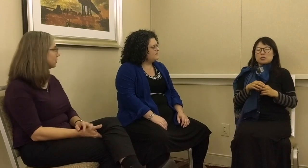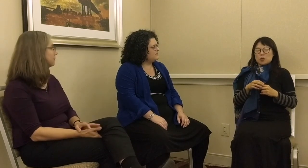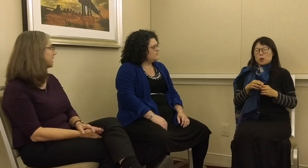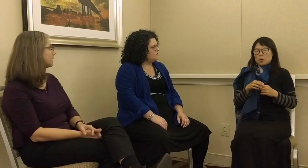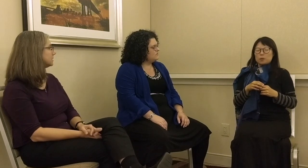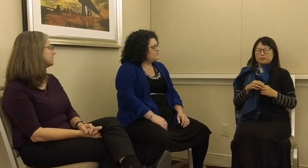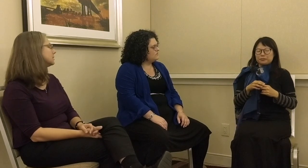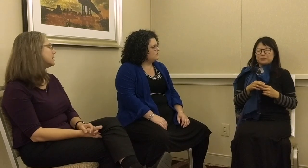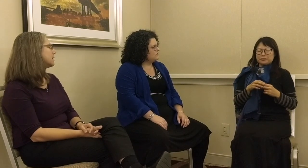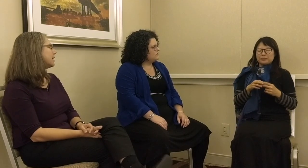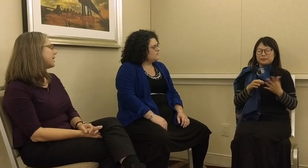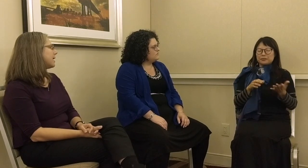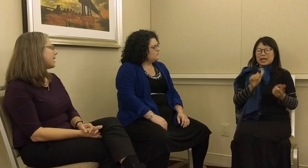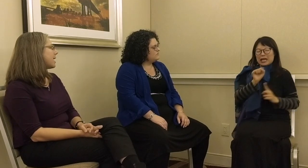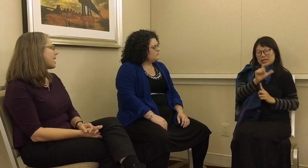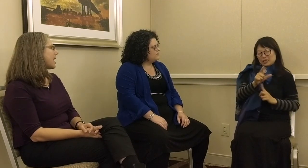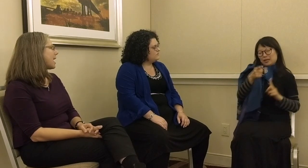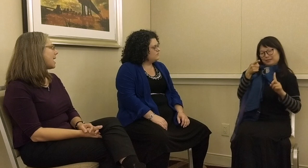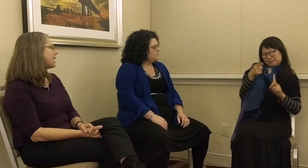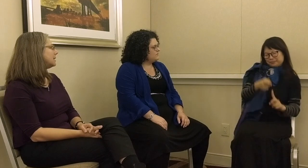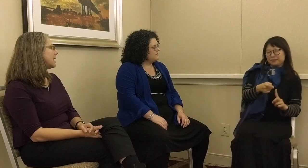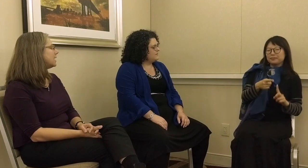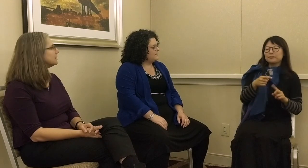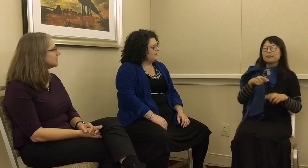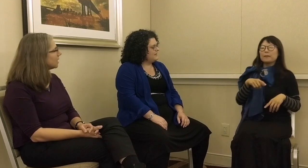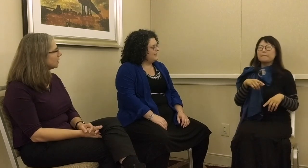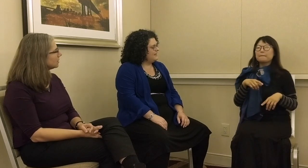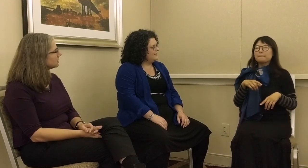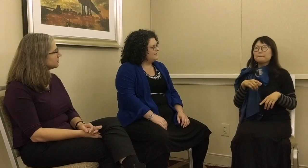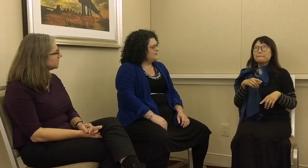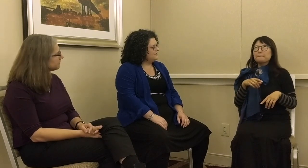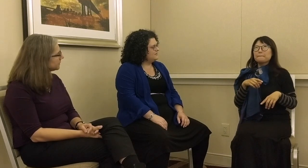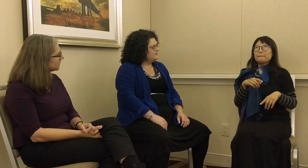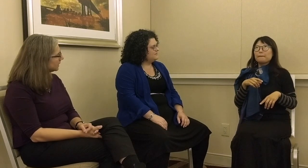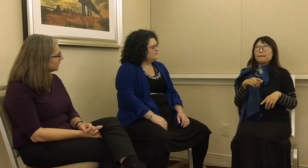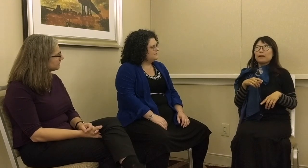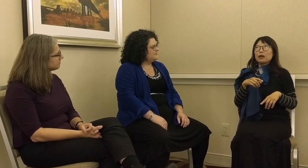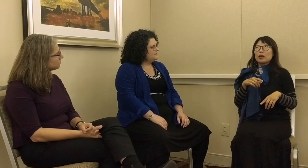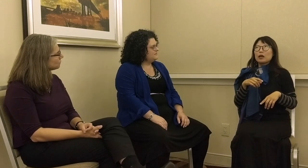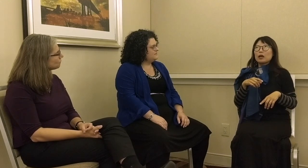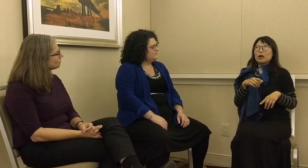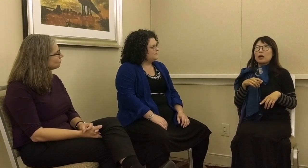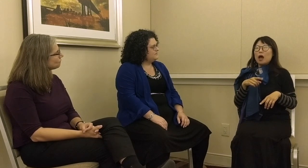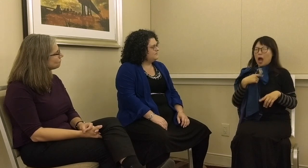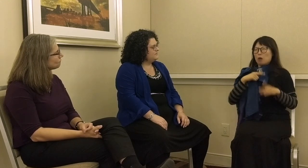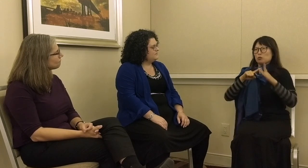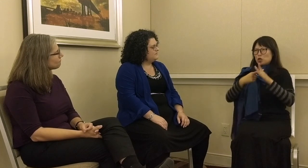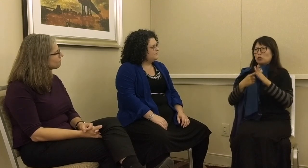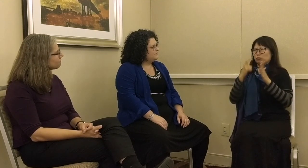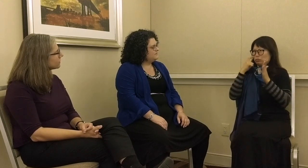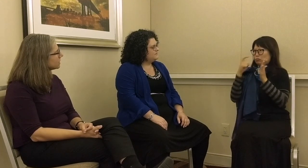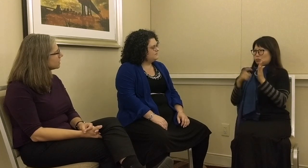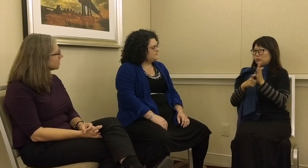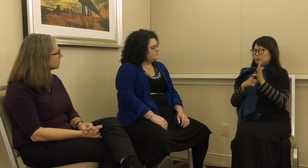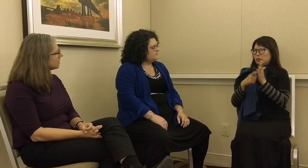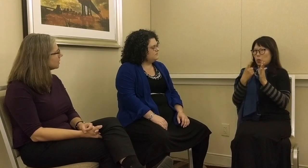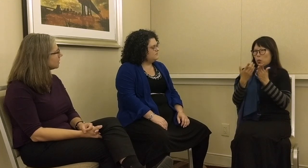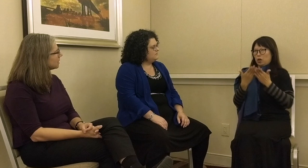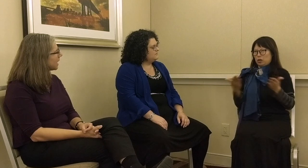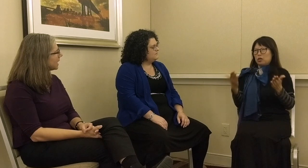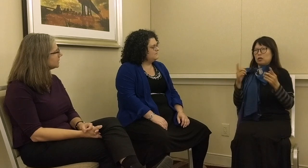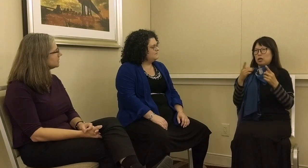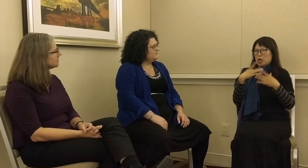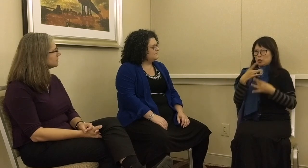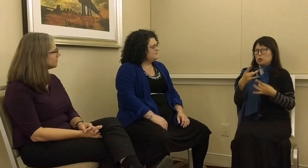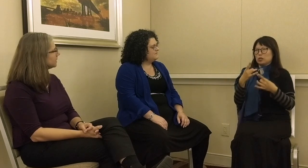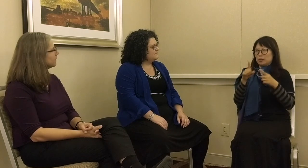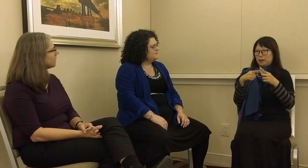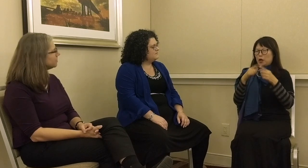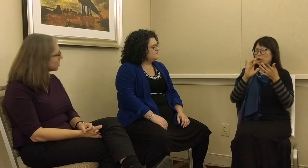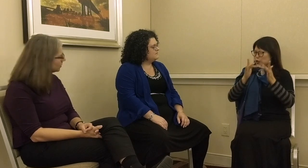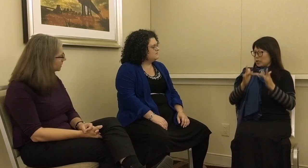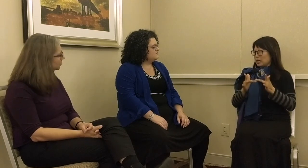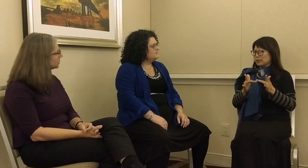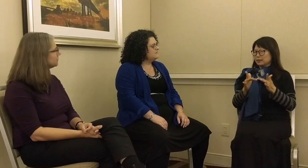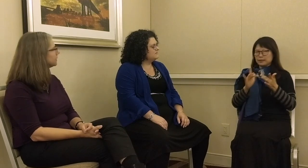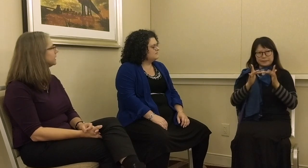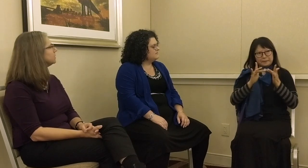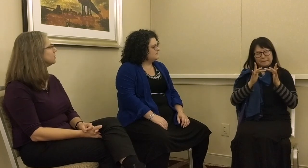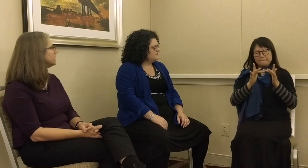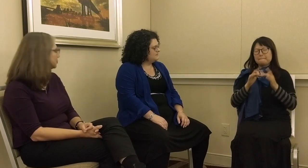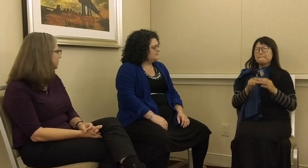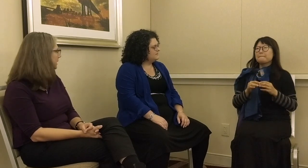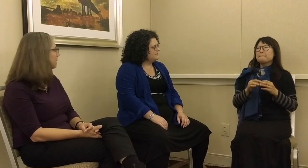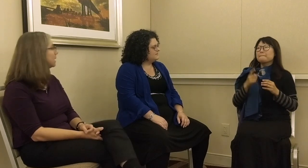a unit of analysis. ASL specifically has something that I’ve noticed, which is very interesting,